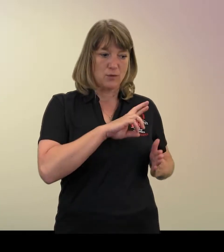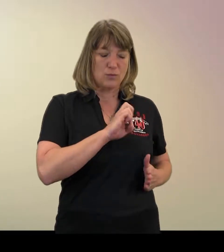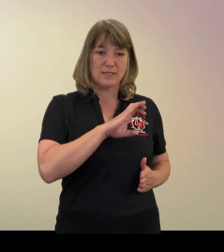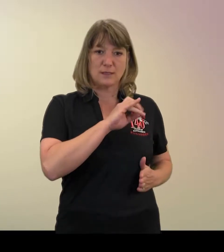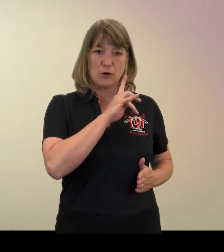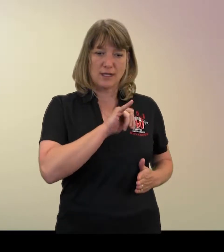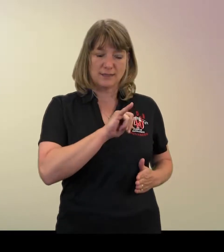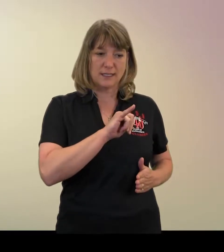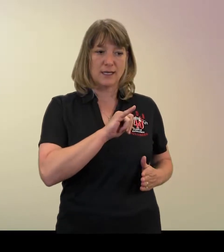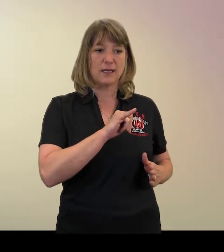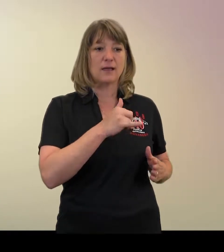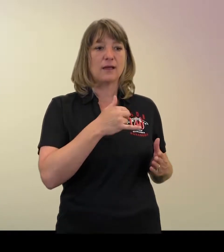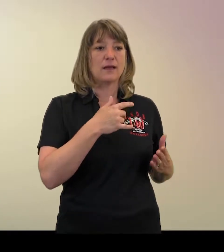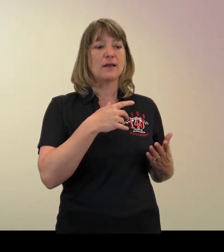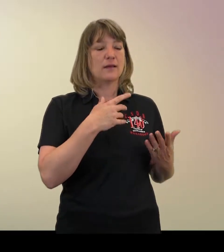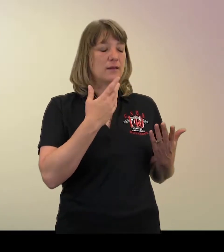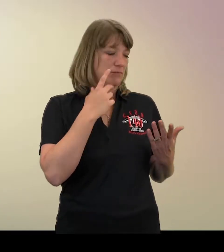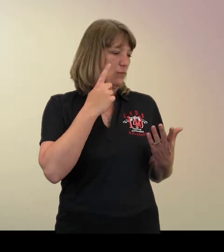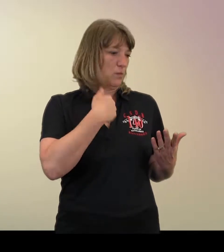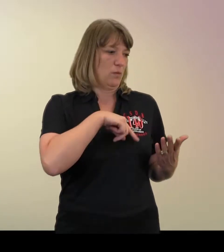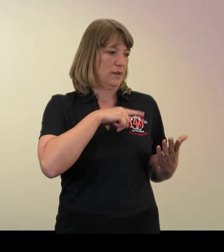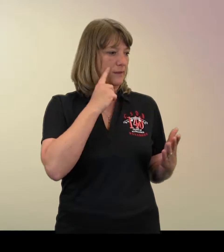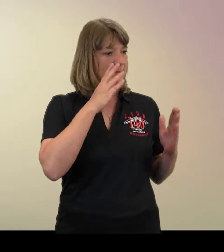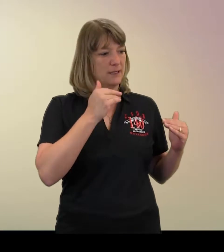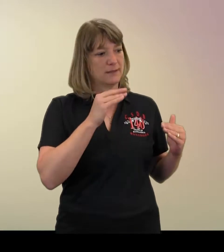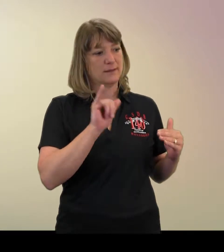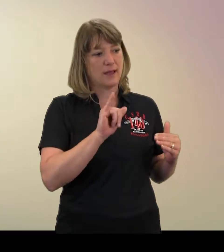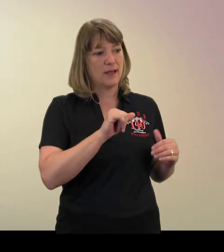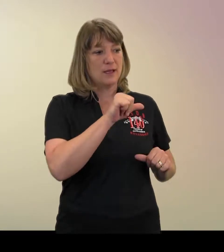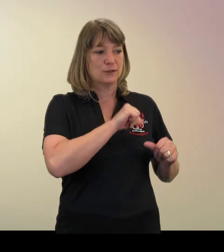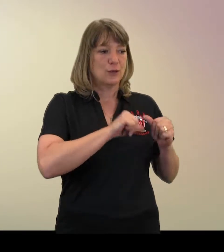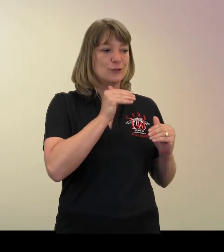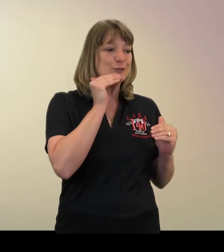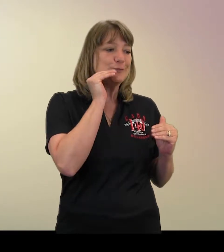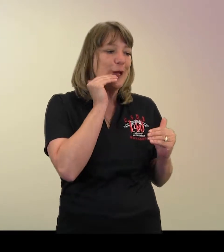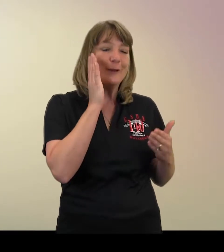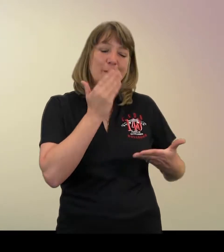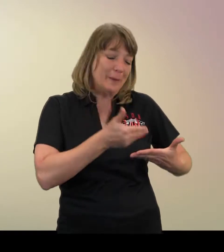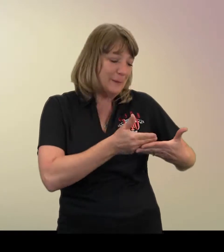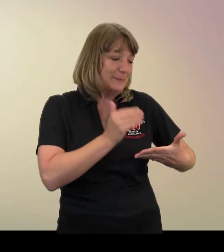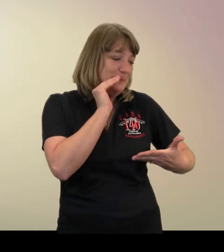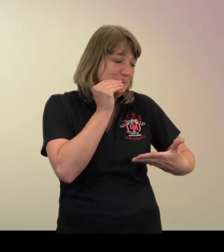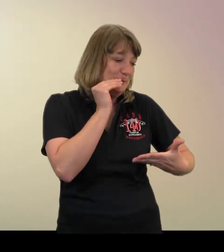reciprocity come in line as we would expect, so that social smile that you see with your infant